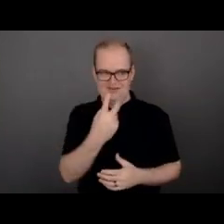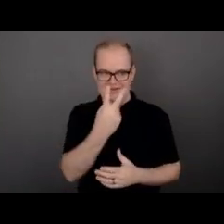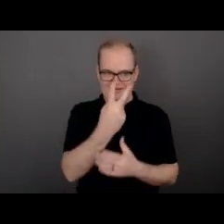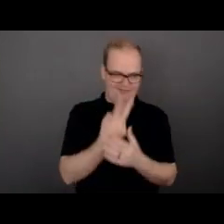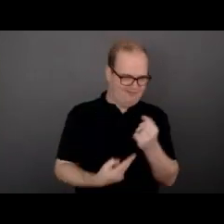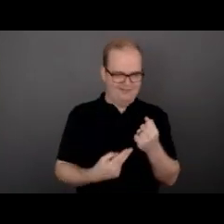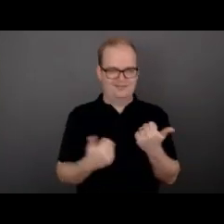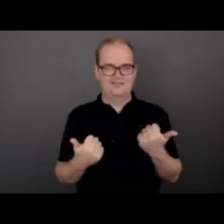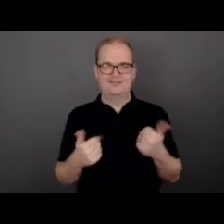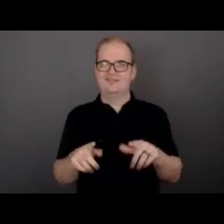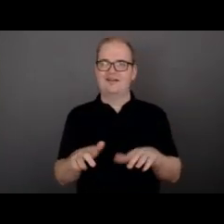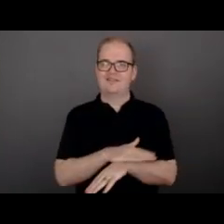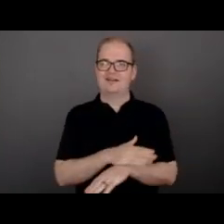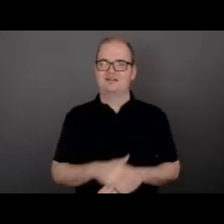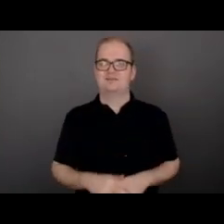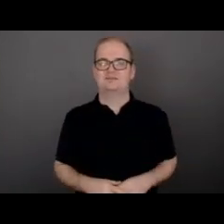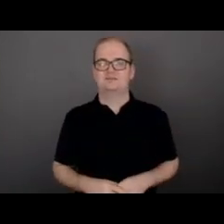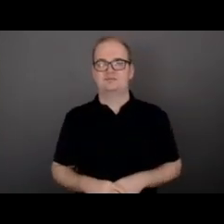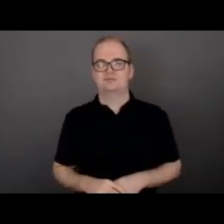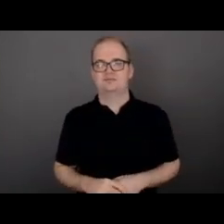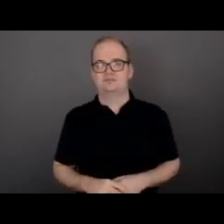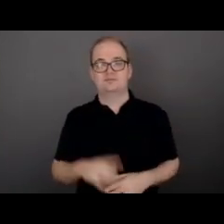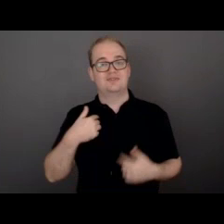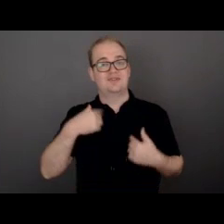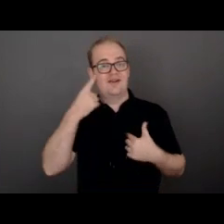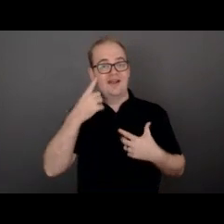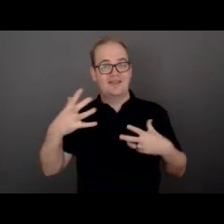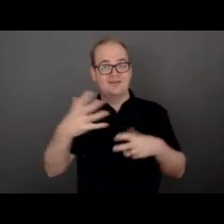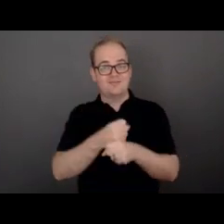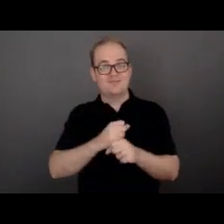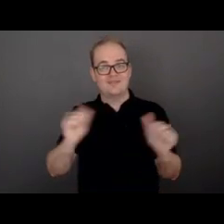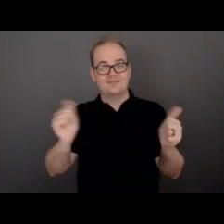That's right. I think that's a wrap for us today. It's spot on 11.30.